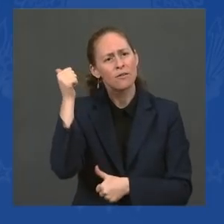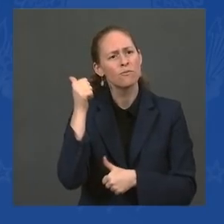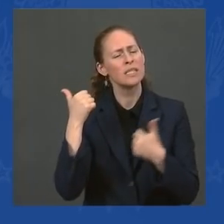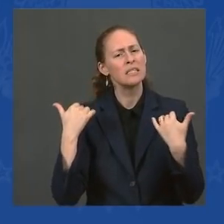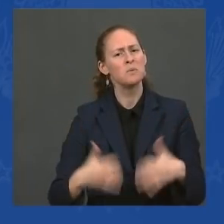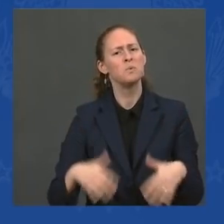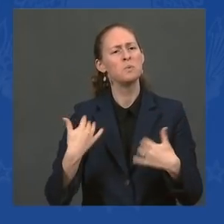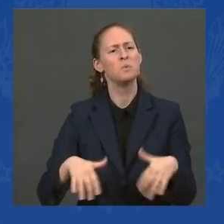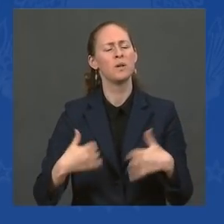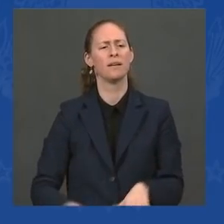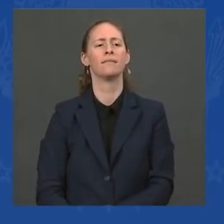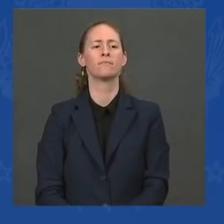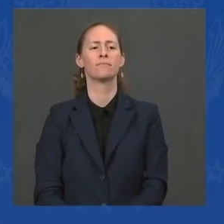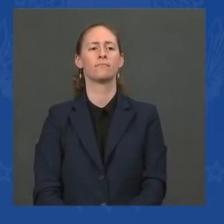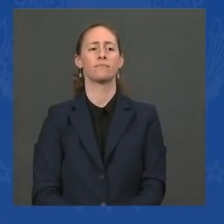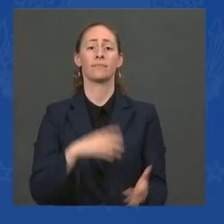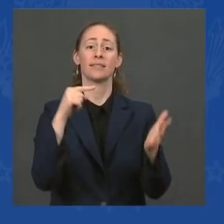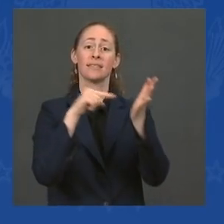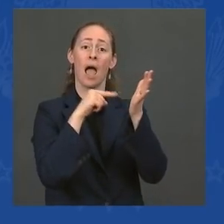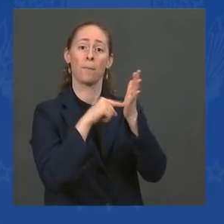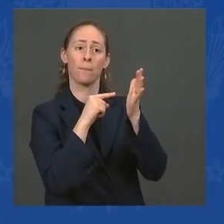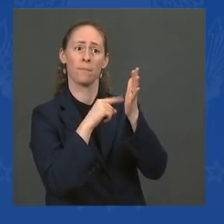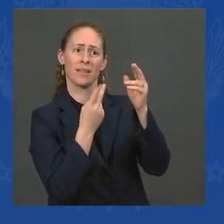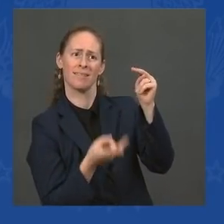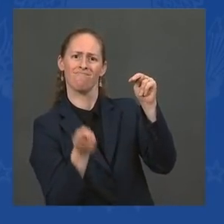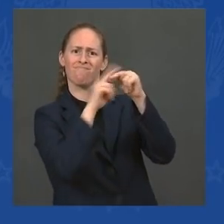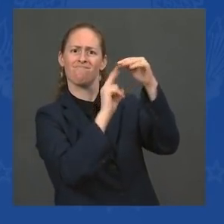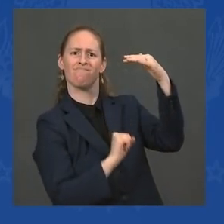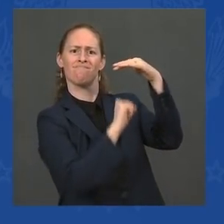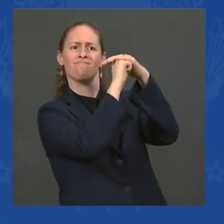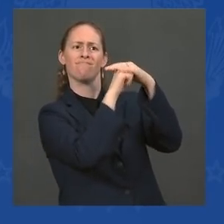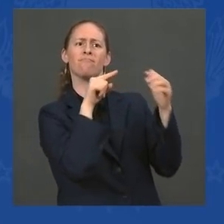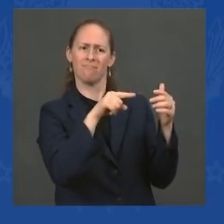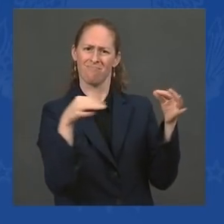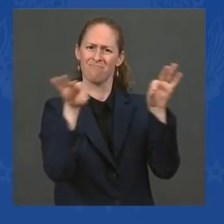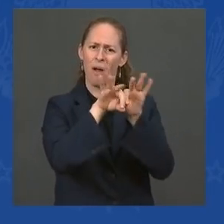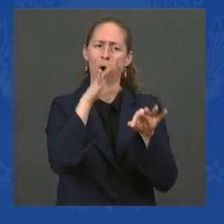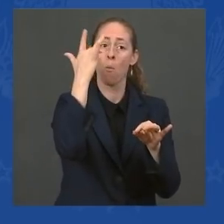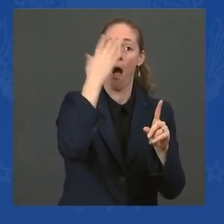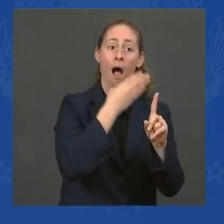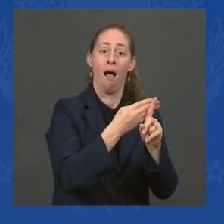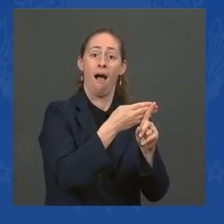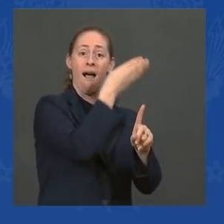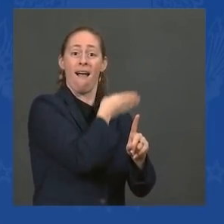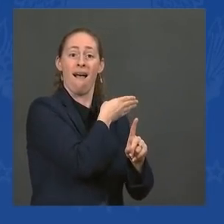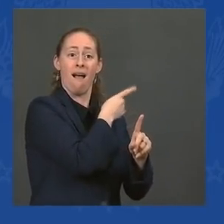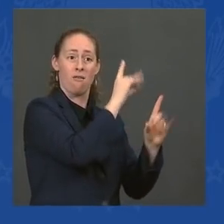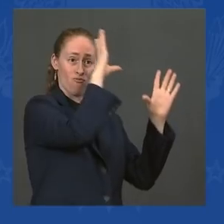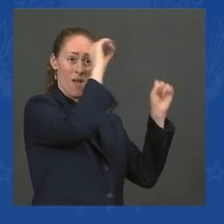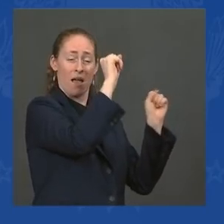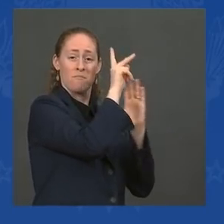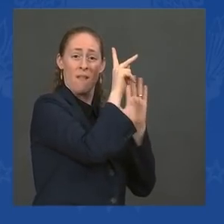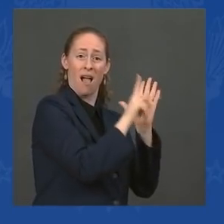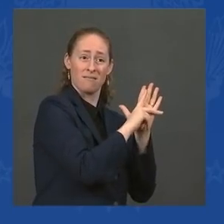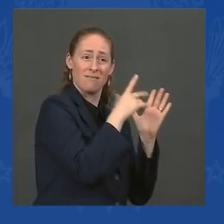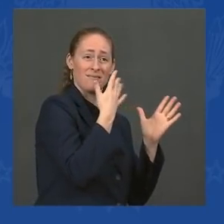in part, because of the policies of the previous administration, which incurred nearly $8 trillion in bills in four years --